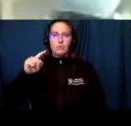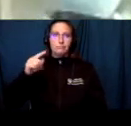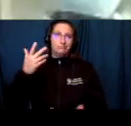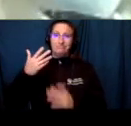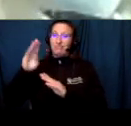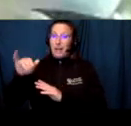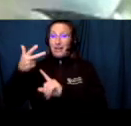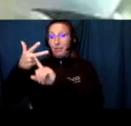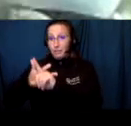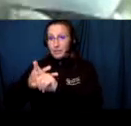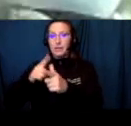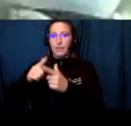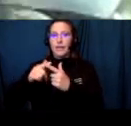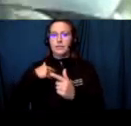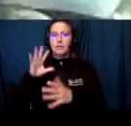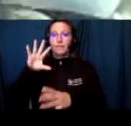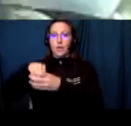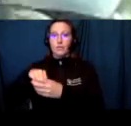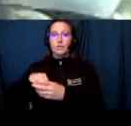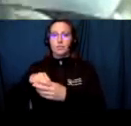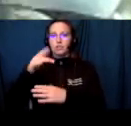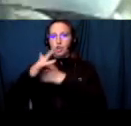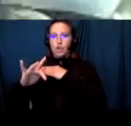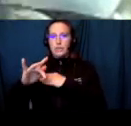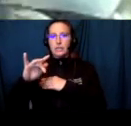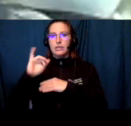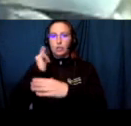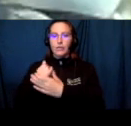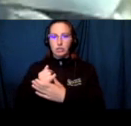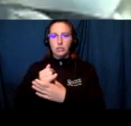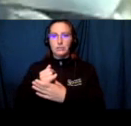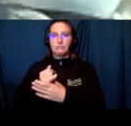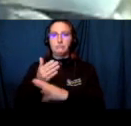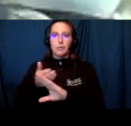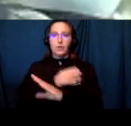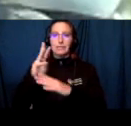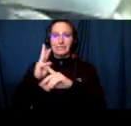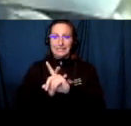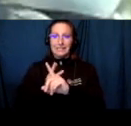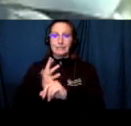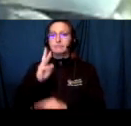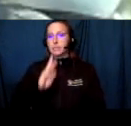months of age. I'm gonna actually fast forward my slides just so that you can